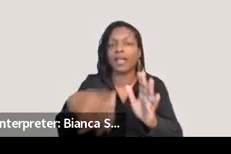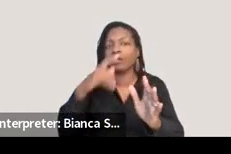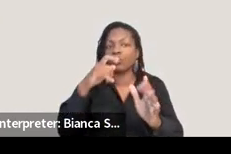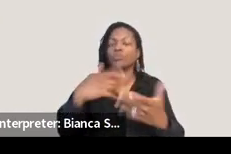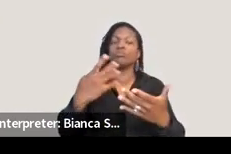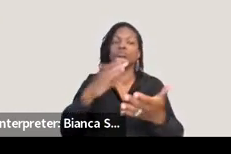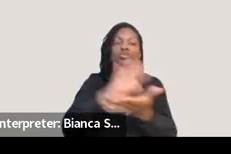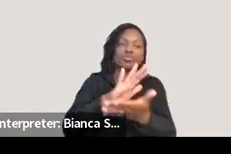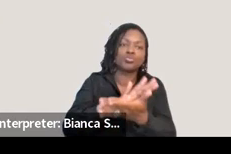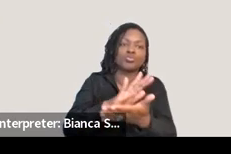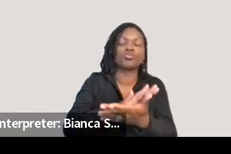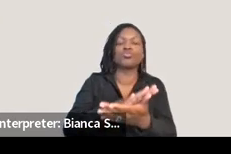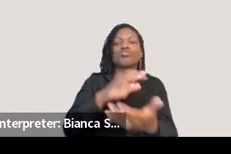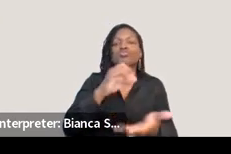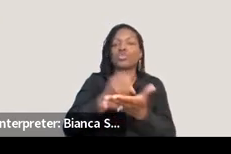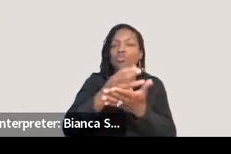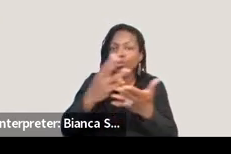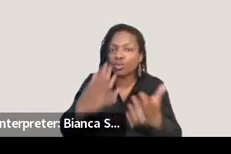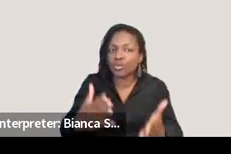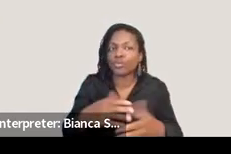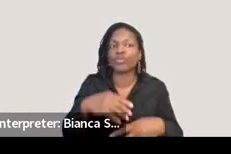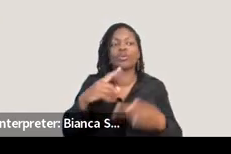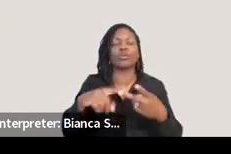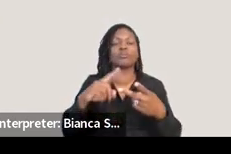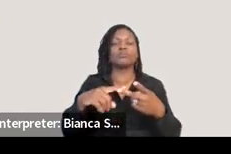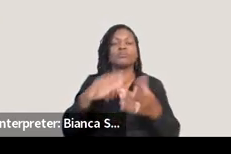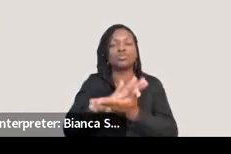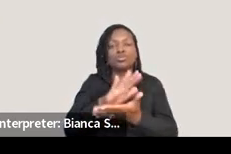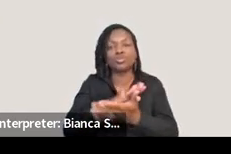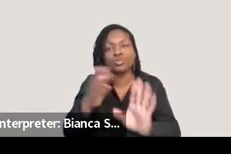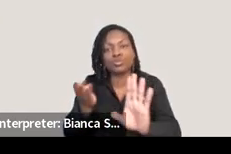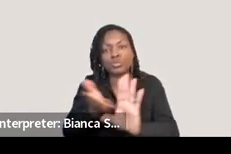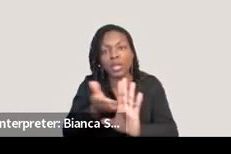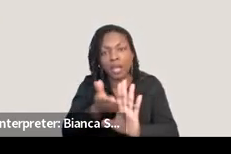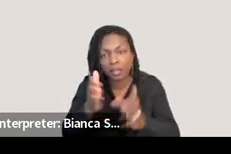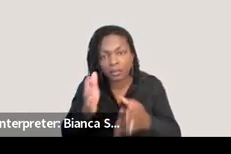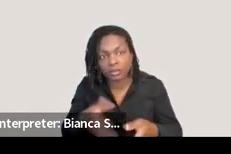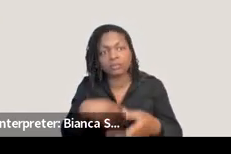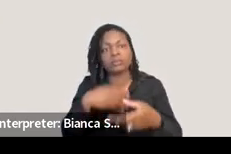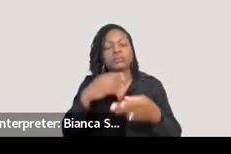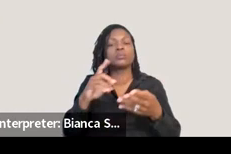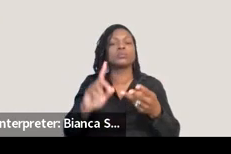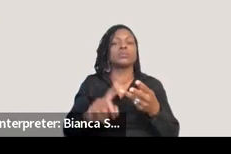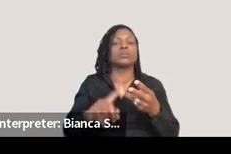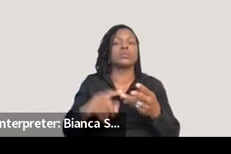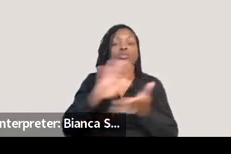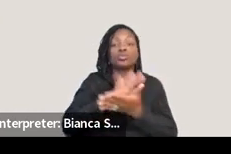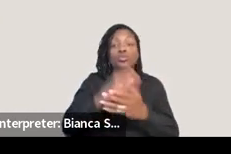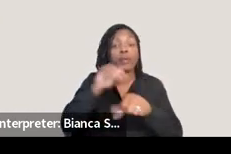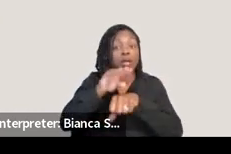I was in this role, so this one very, important and Again, I want to stress how important it is to work with our educational teams and our parents.